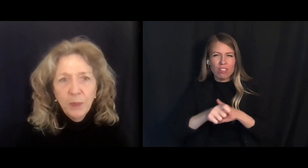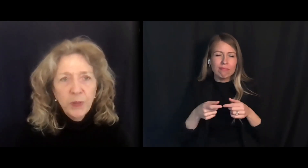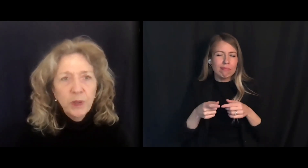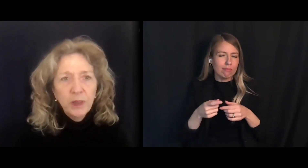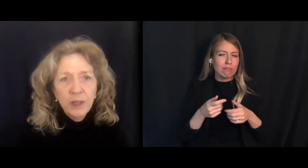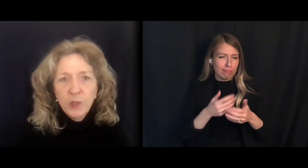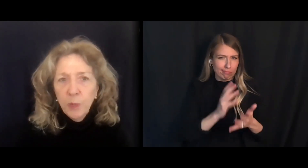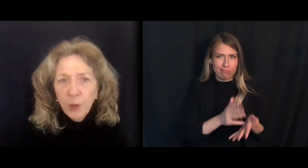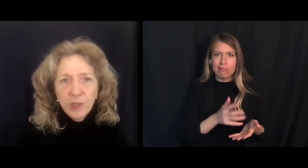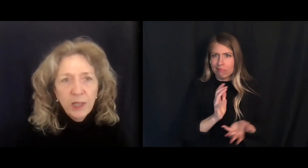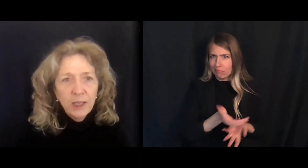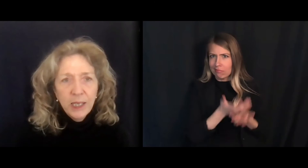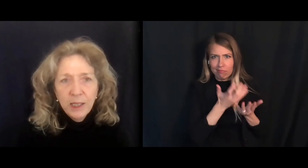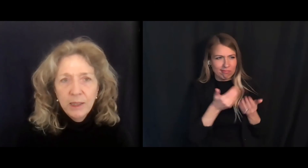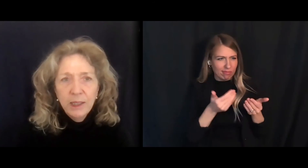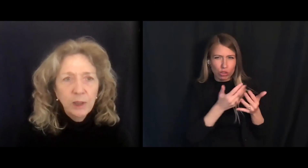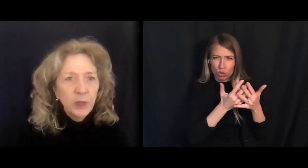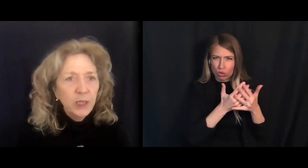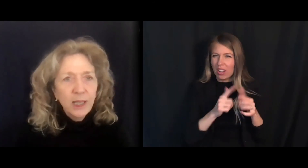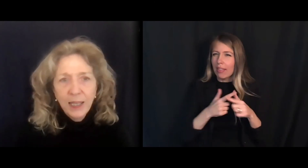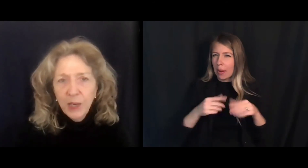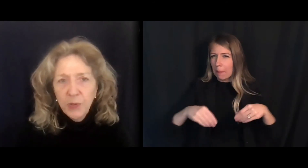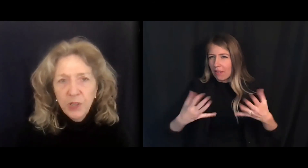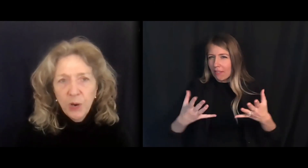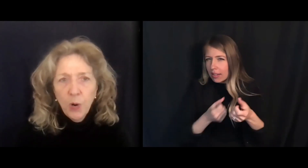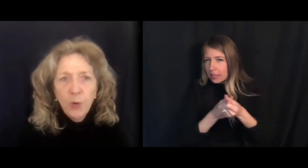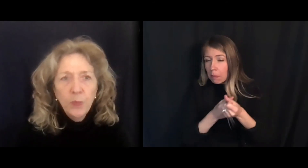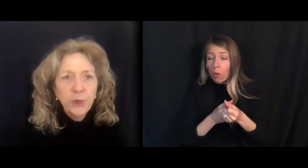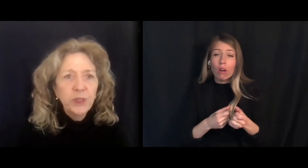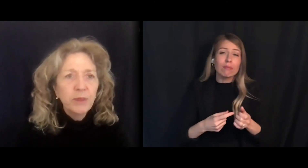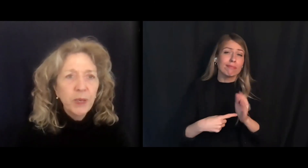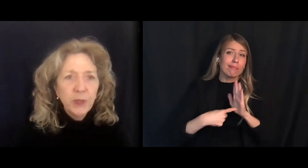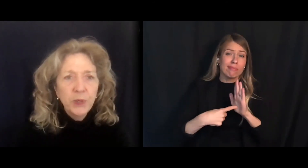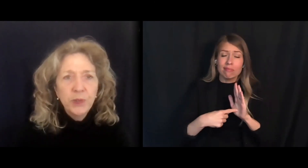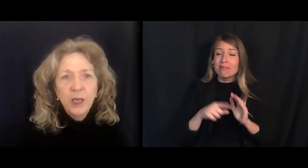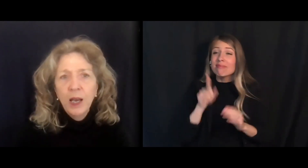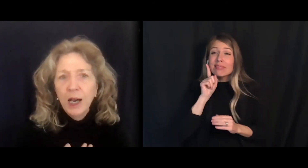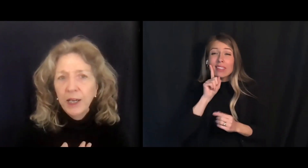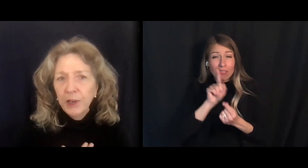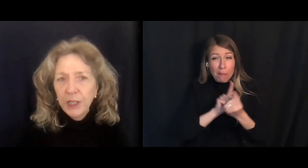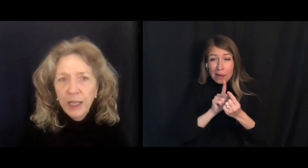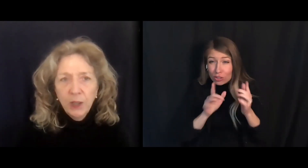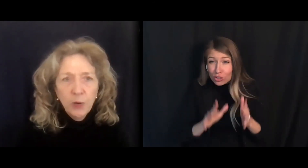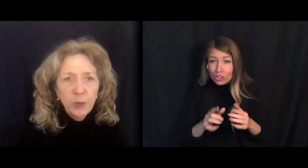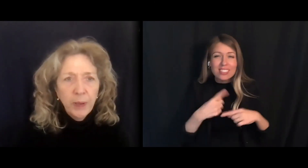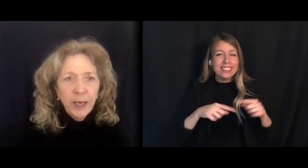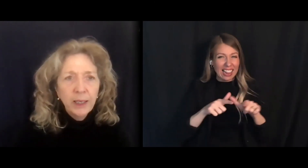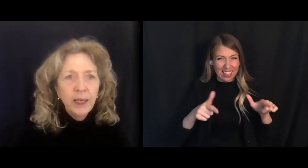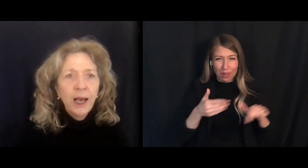with the supports that they needed including sign language in the home through deaf mentors, a hearing aid loaner bank,